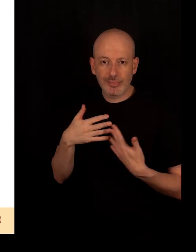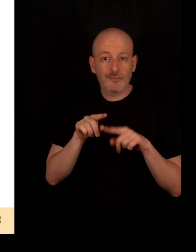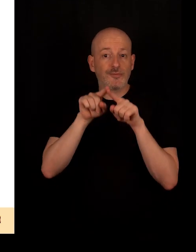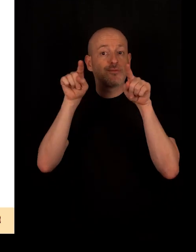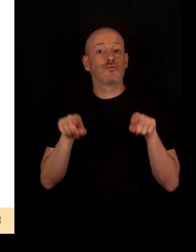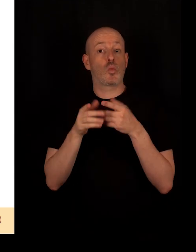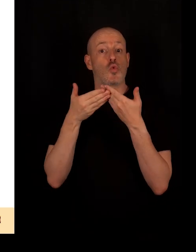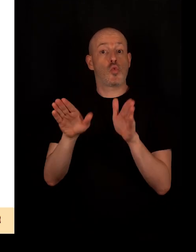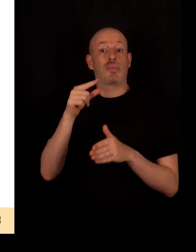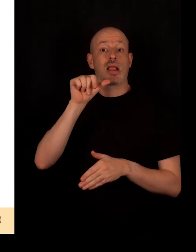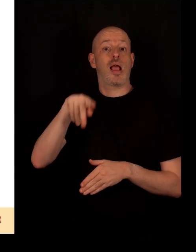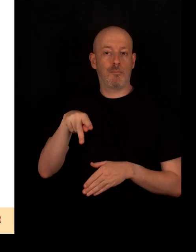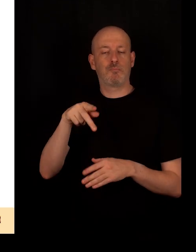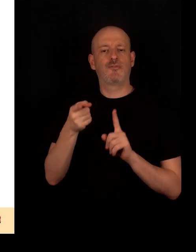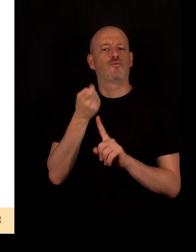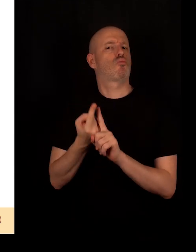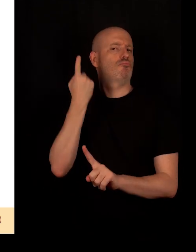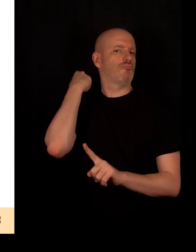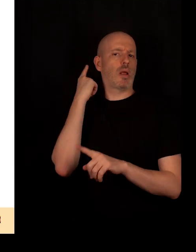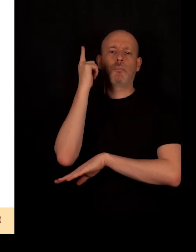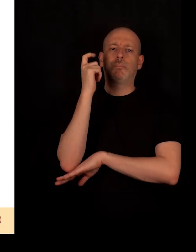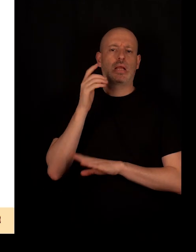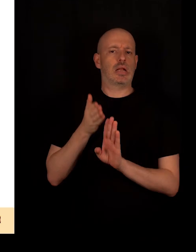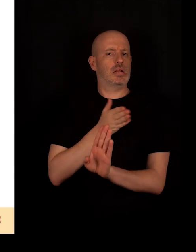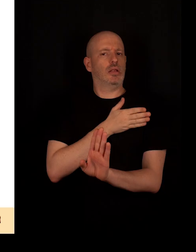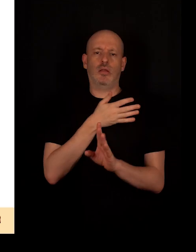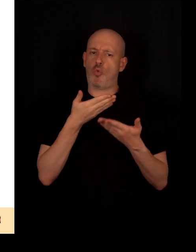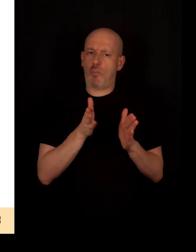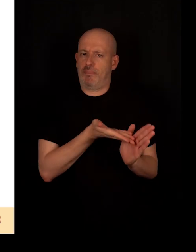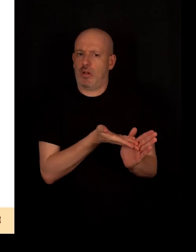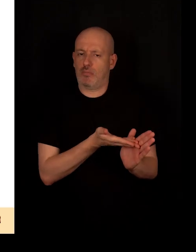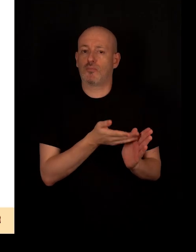But this form will already be open in GAP from the beginning.